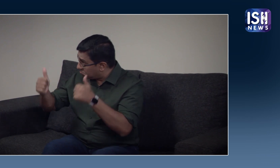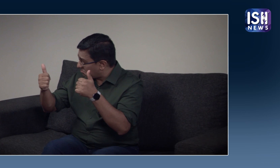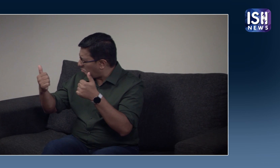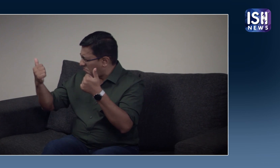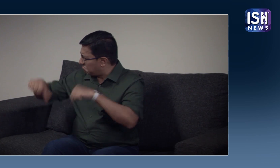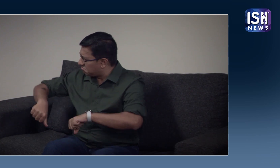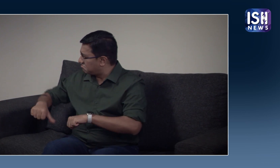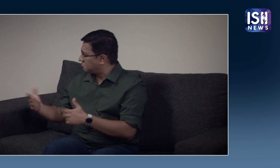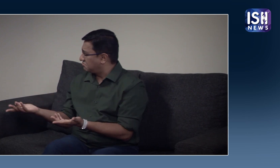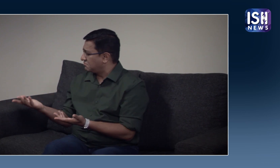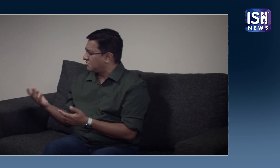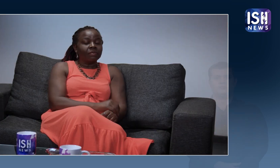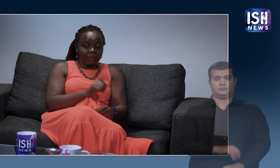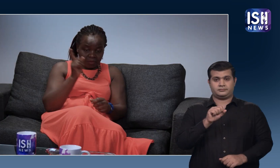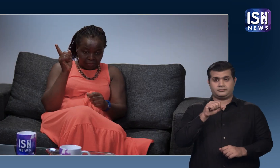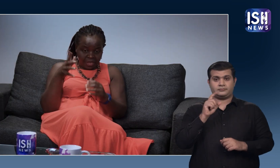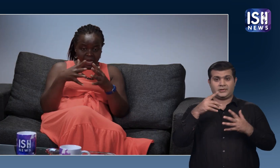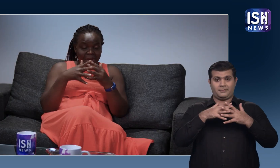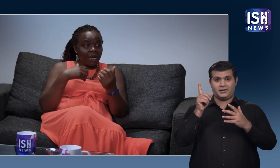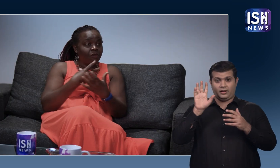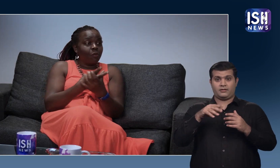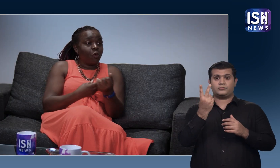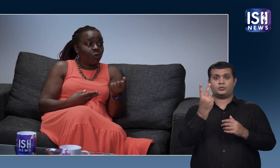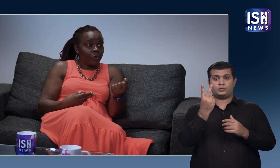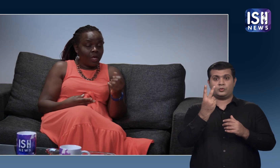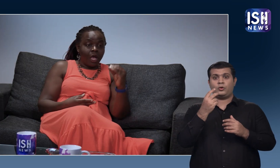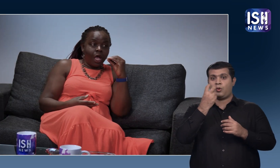Was it successful or a failure? America has both kind of schools.